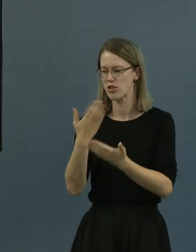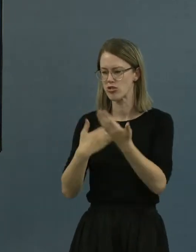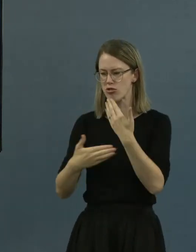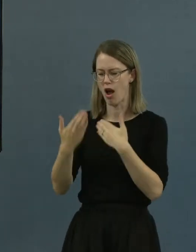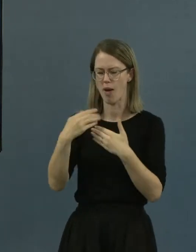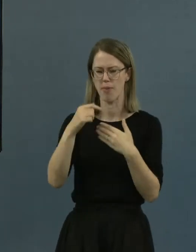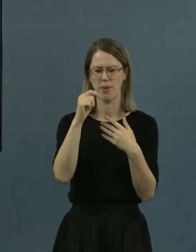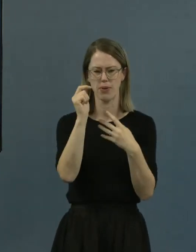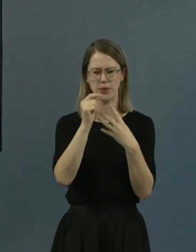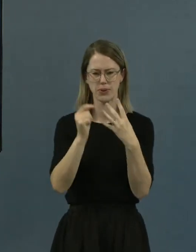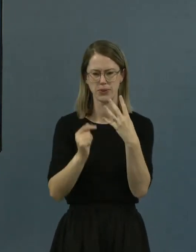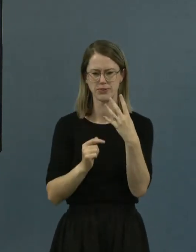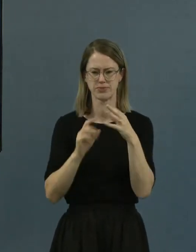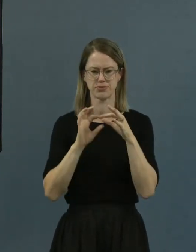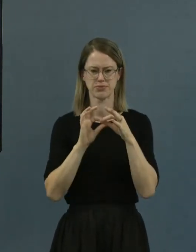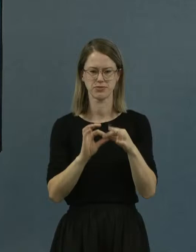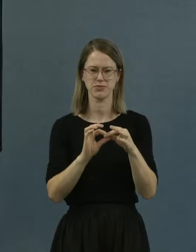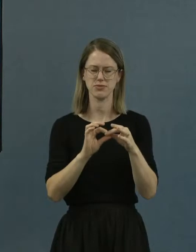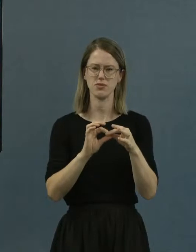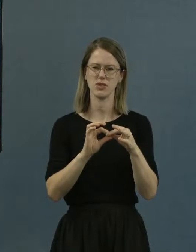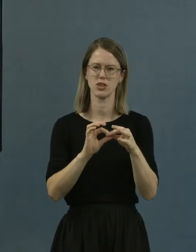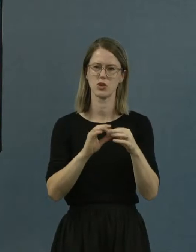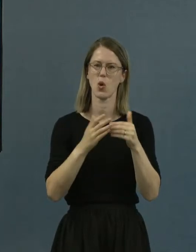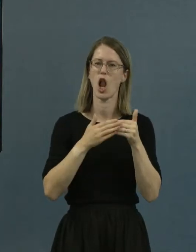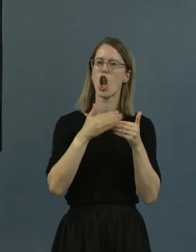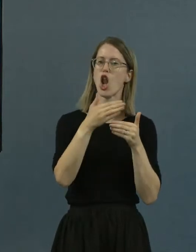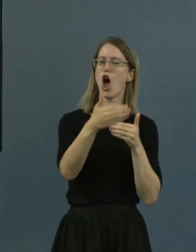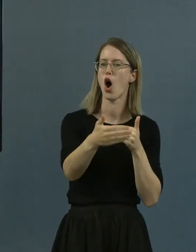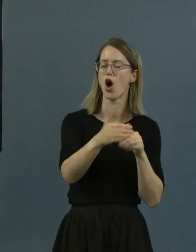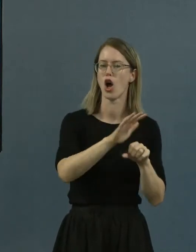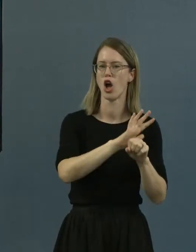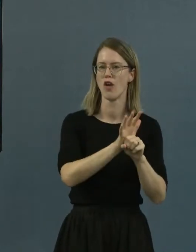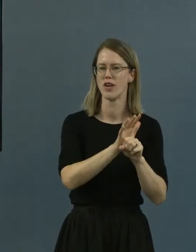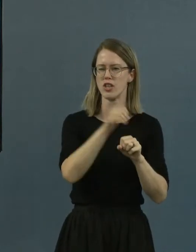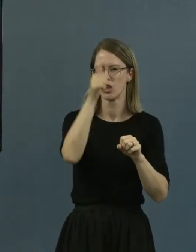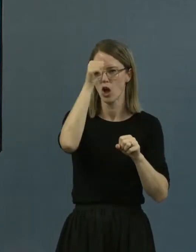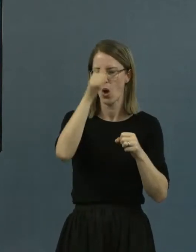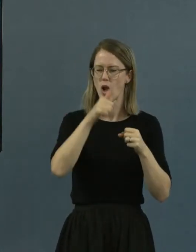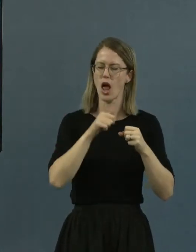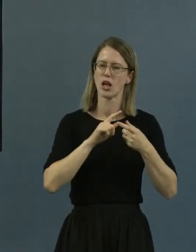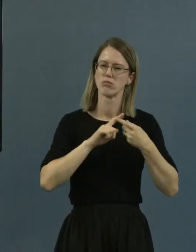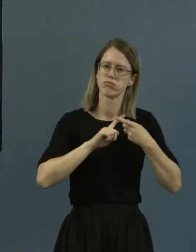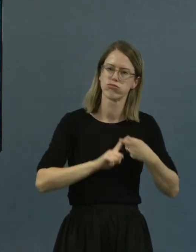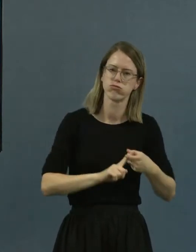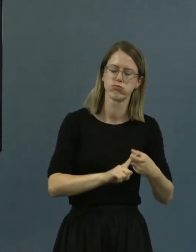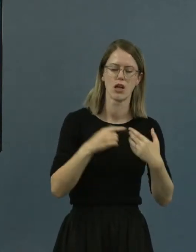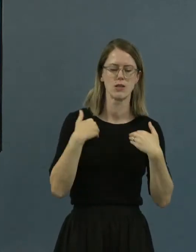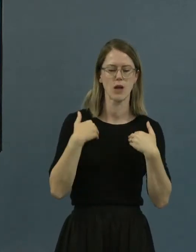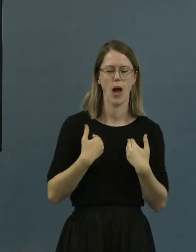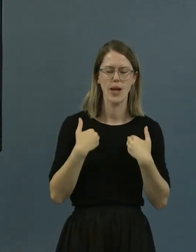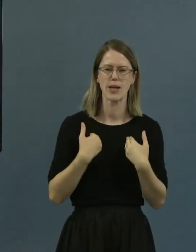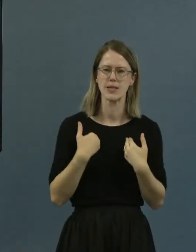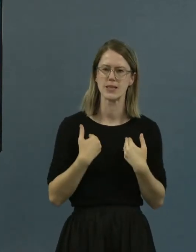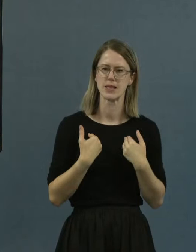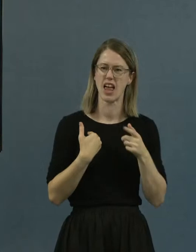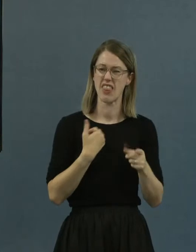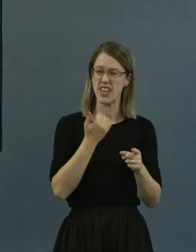four to six-week period so when people start to describe the multiple symptoms associated